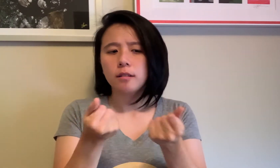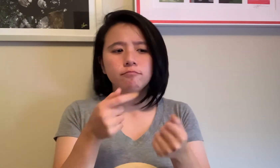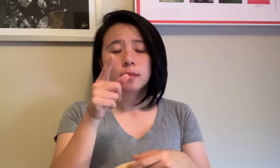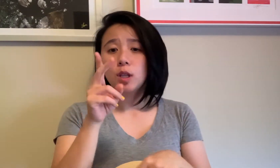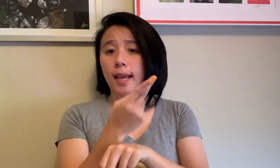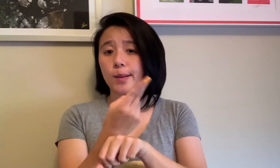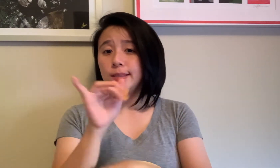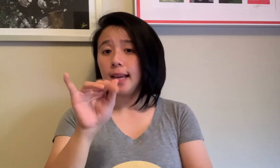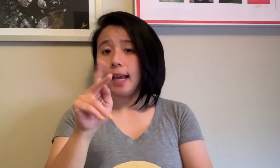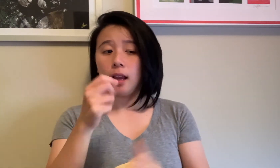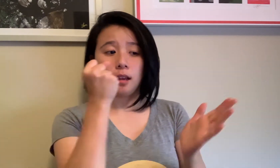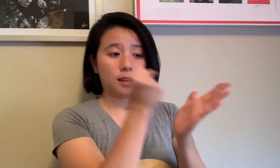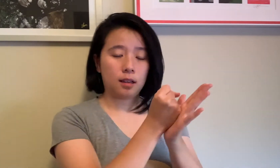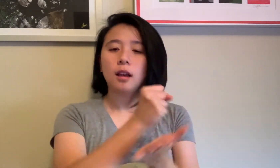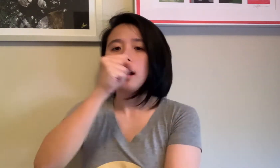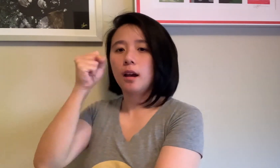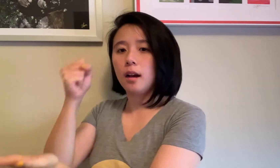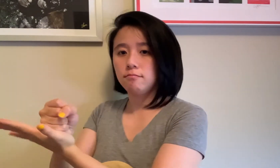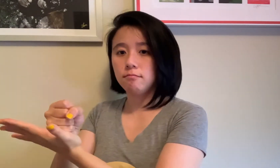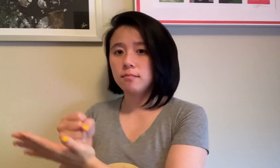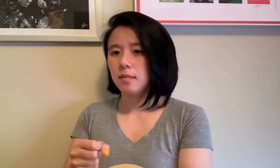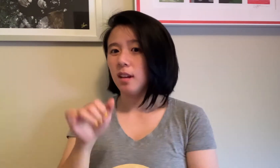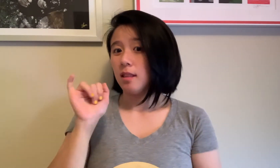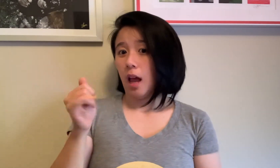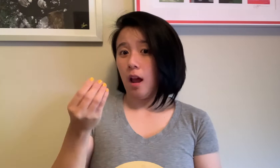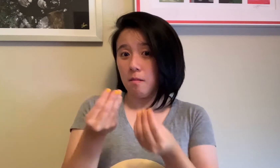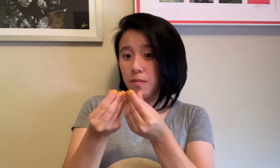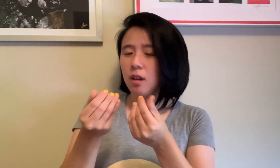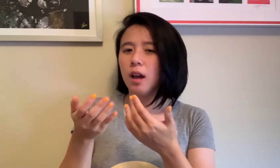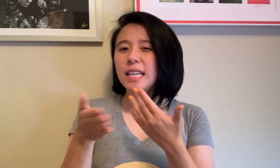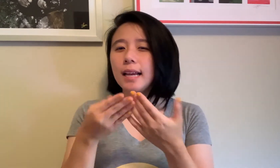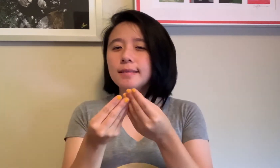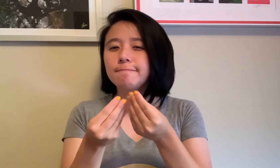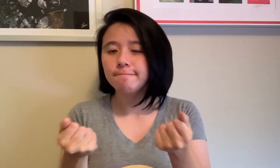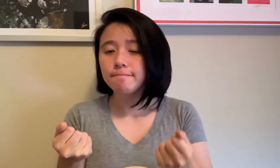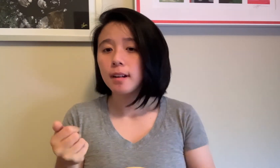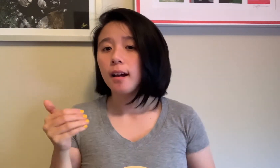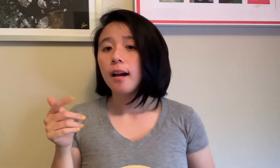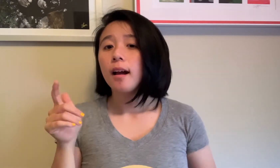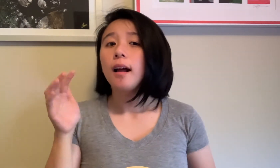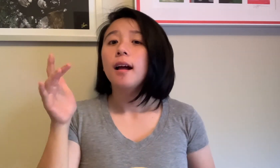So you would stamp the chop on ink and press on anything, but that material would always fade in quality.